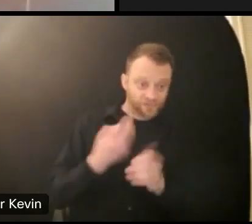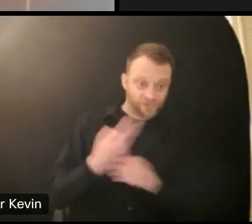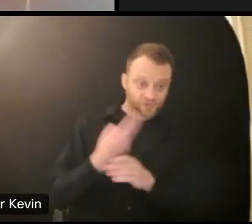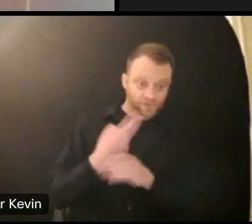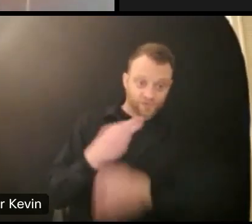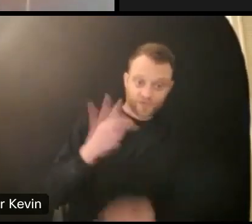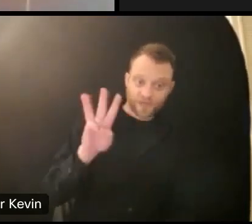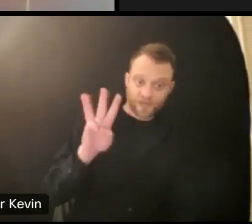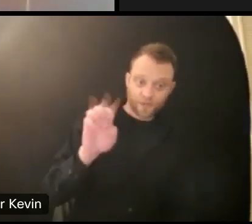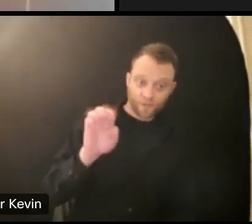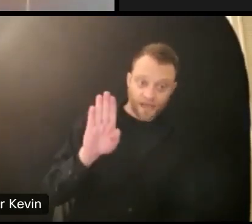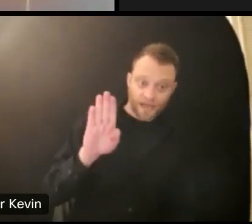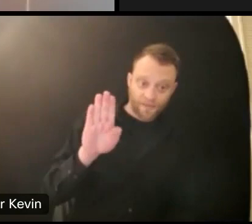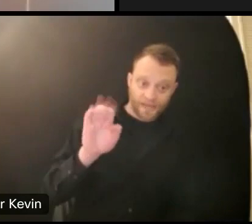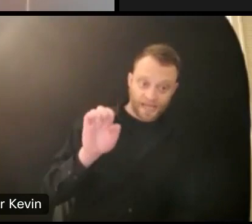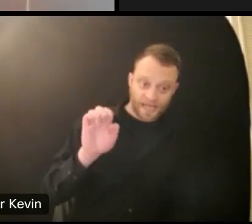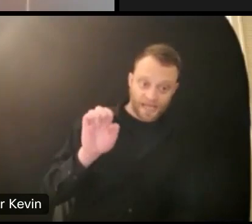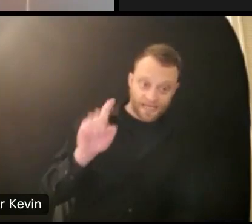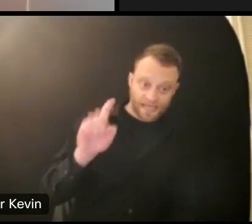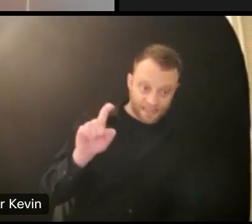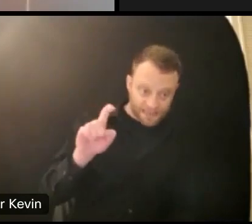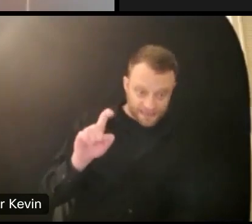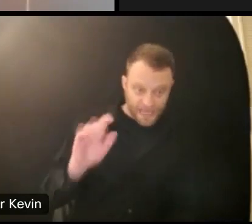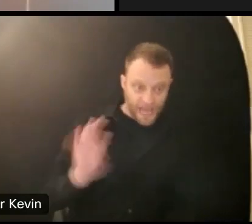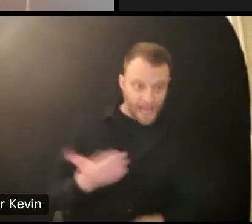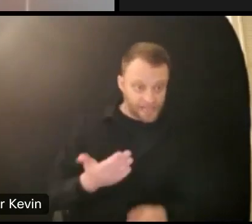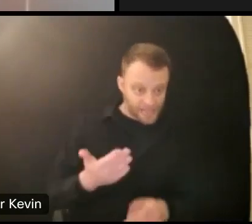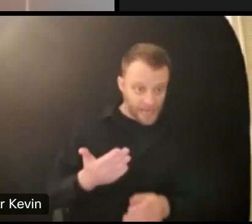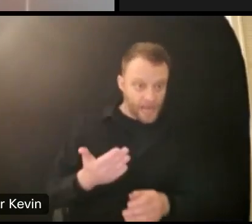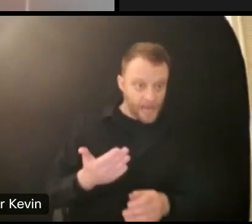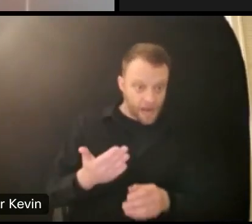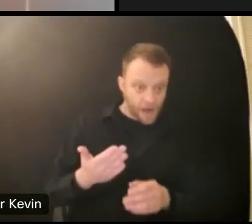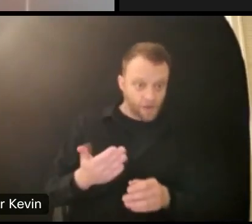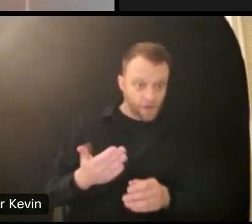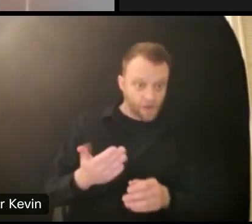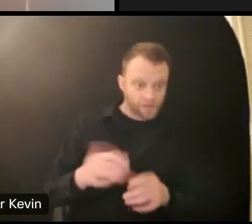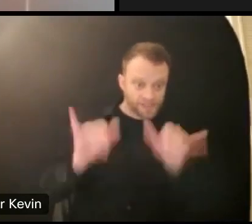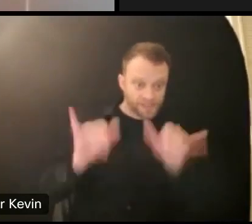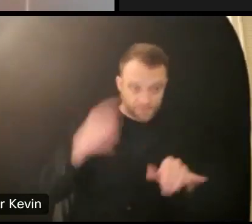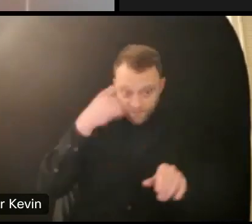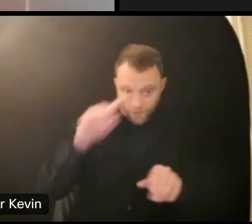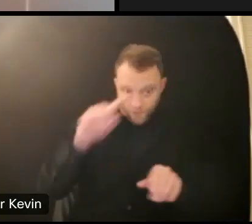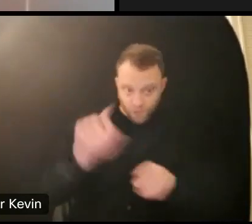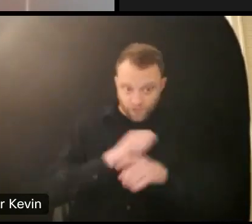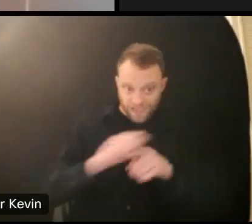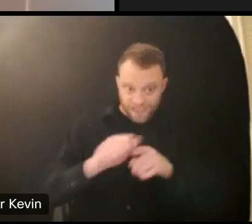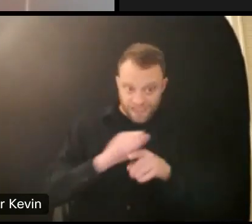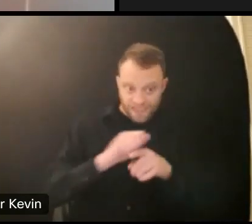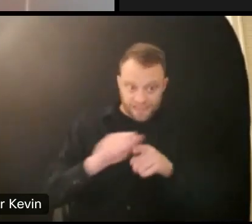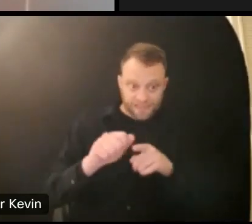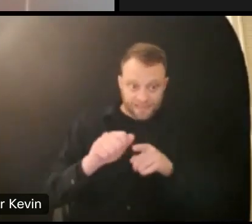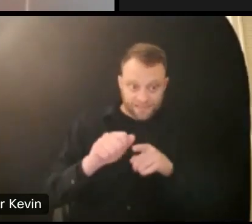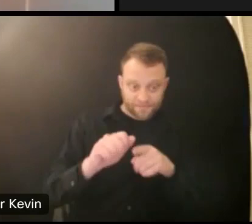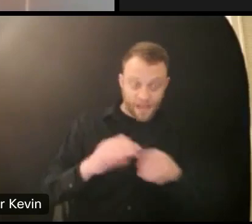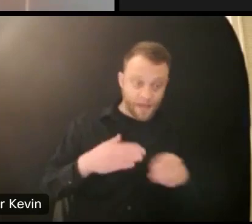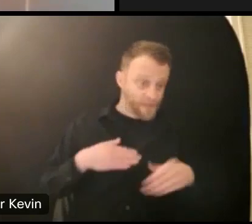so it is our platform for training. My recommendation is that when you signed up